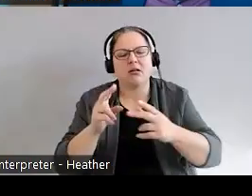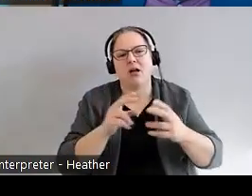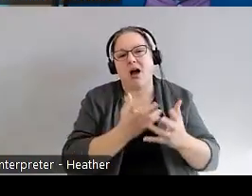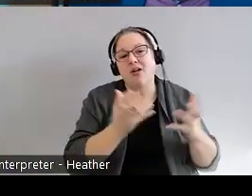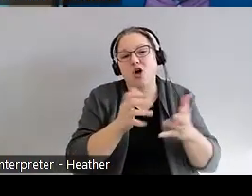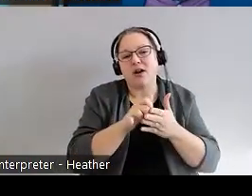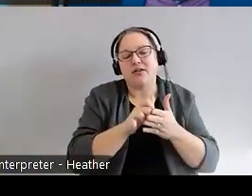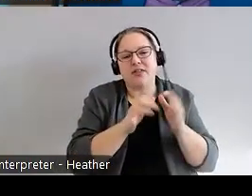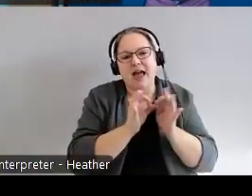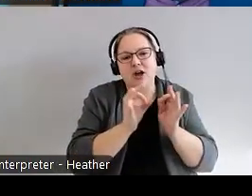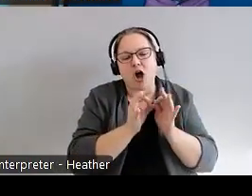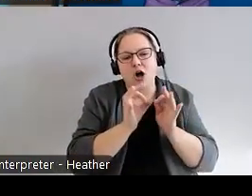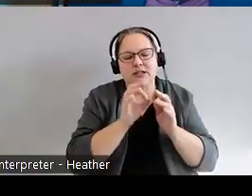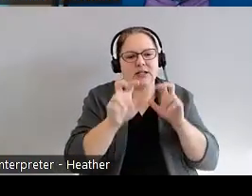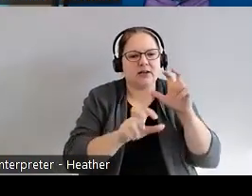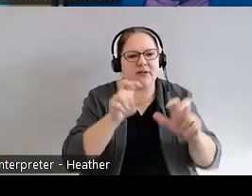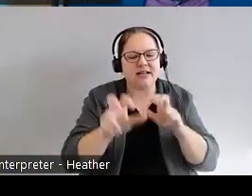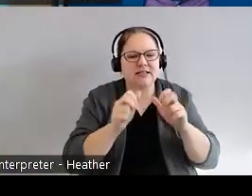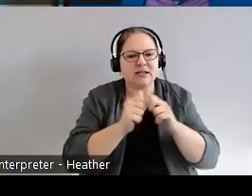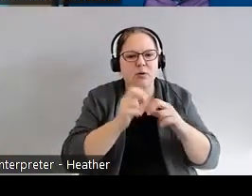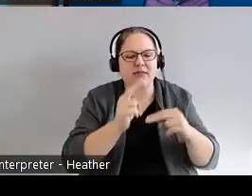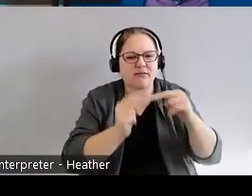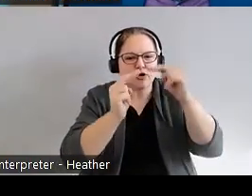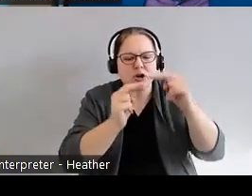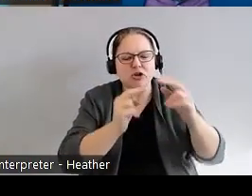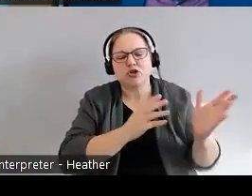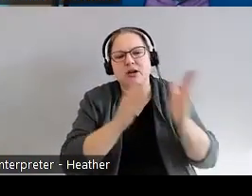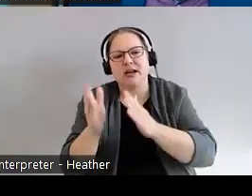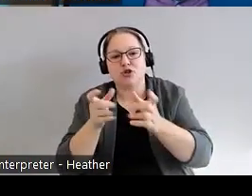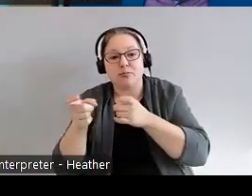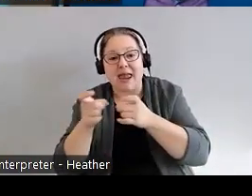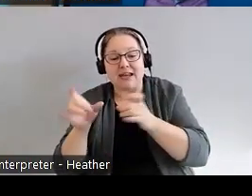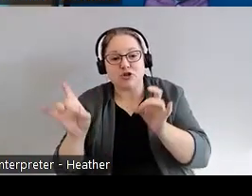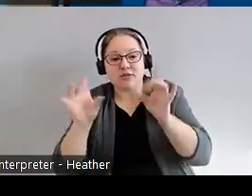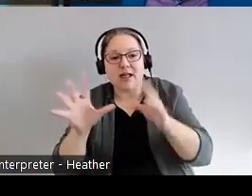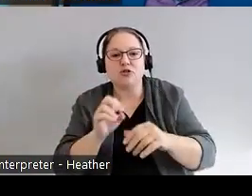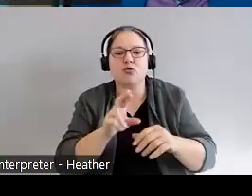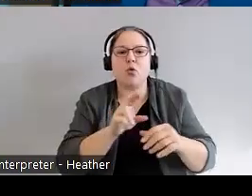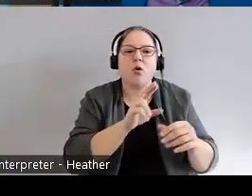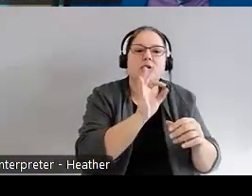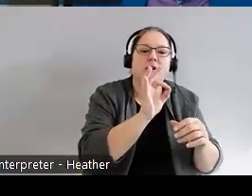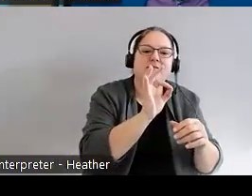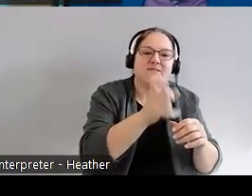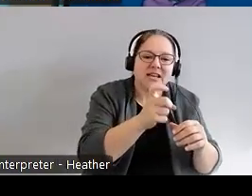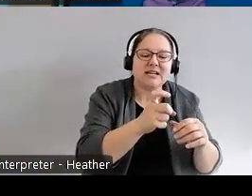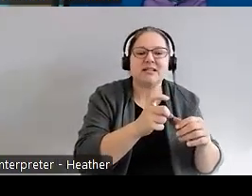uh investing in infrastructure to manage violence or to repair infrastructure that's caused by you